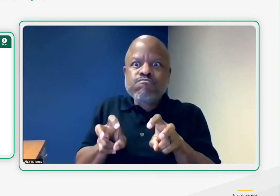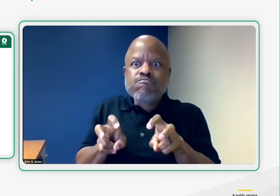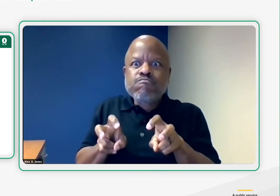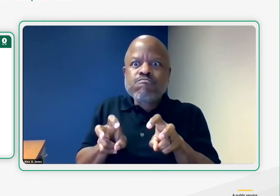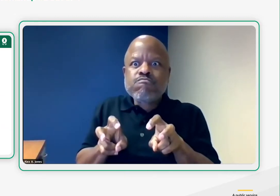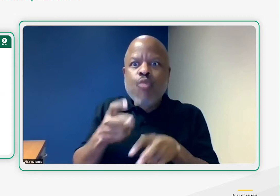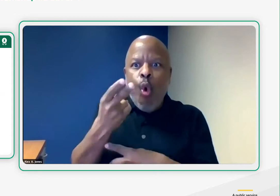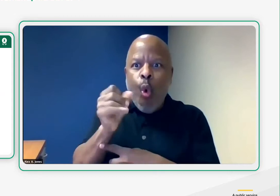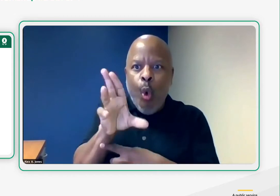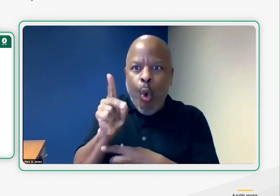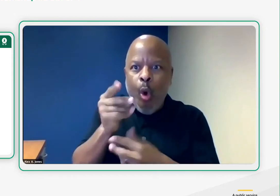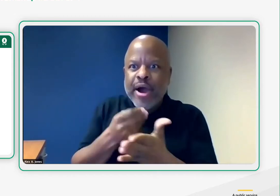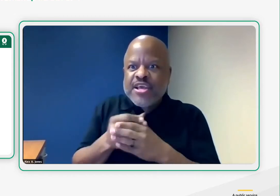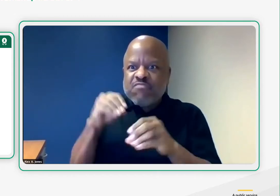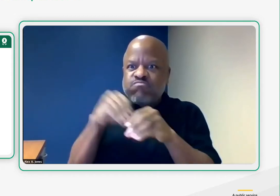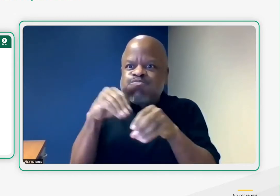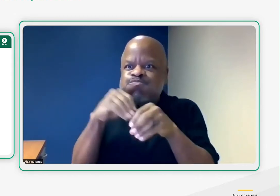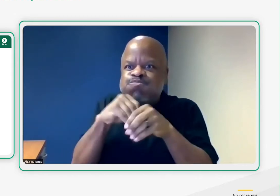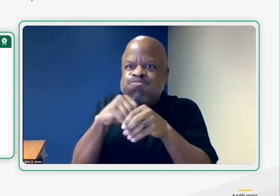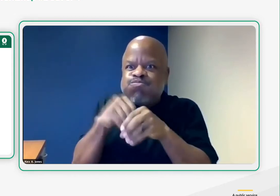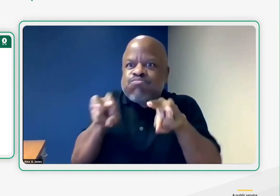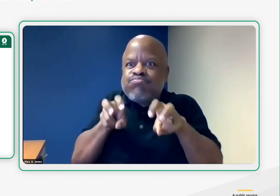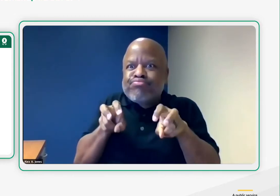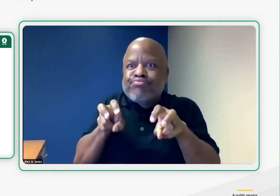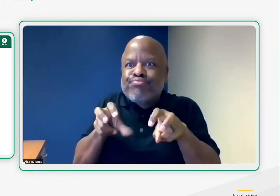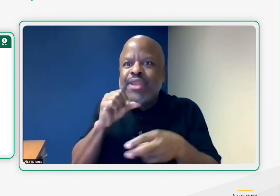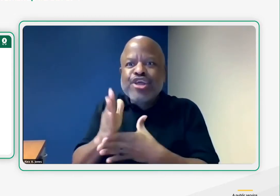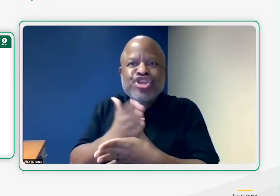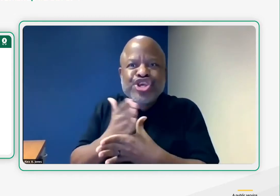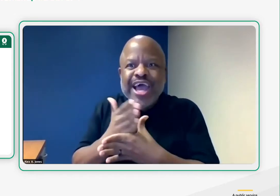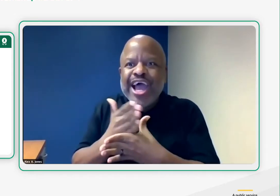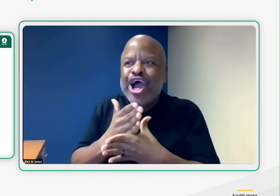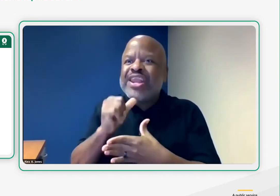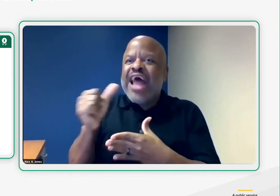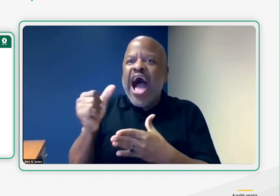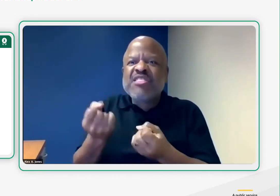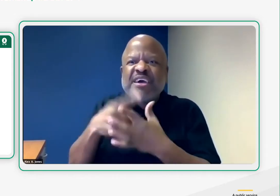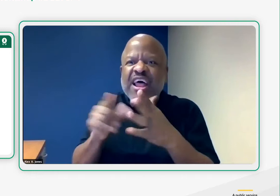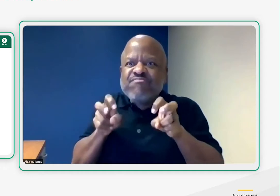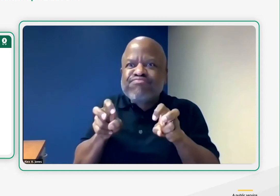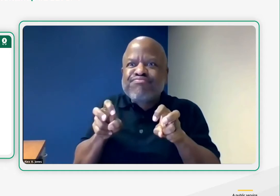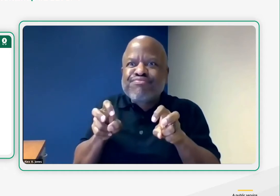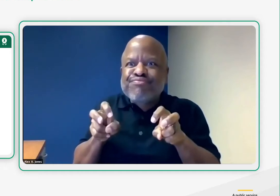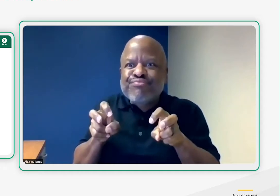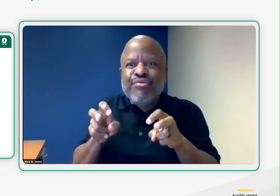I would hoard my money, my finances, and I wasn't willing to share them as much. I just wanted to keep it and use it at all.